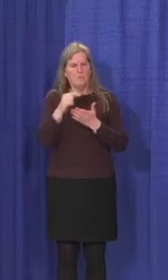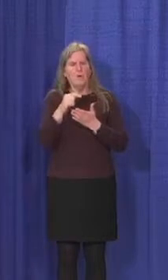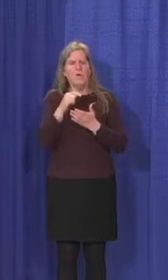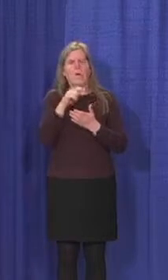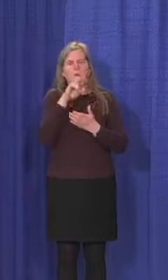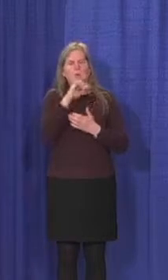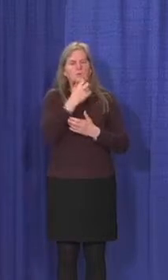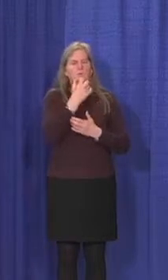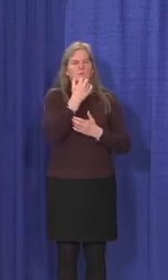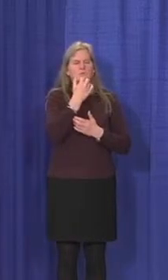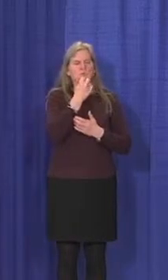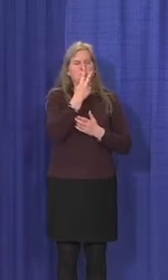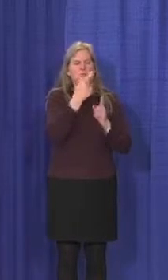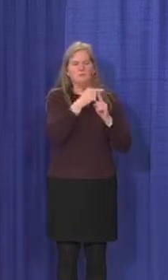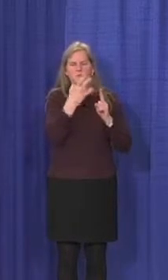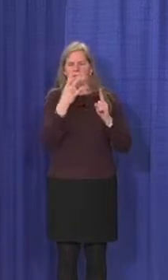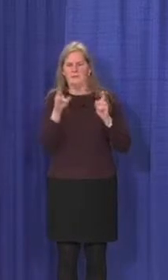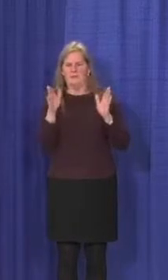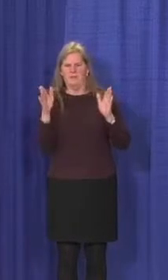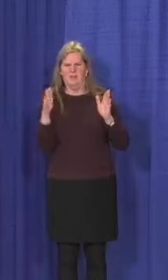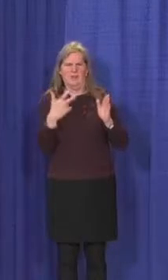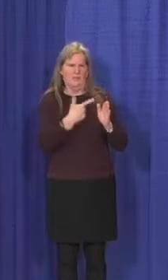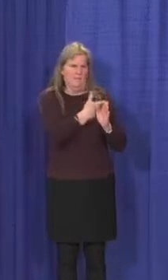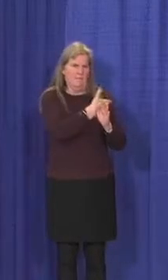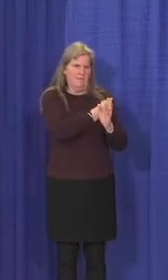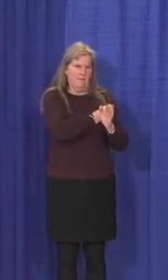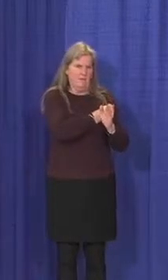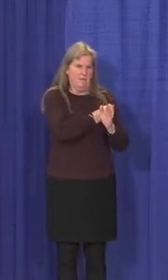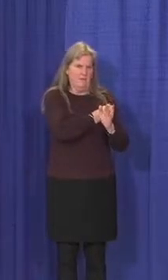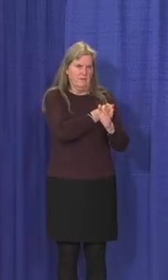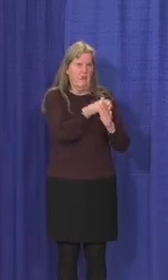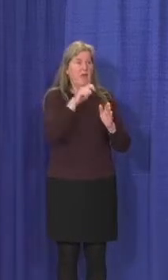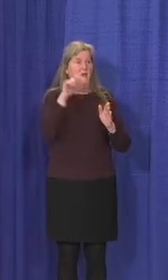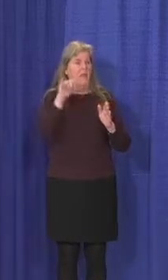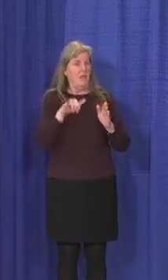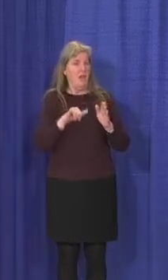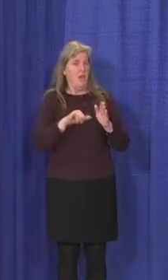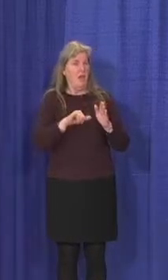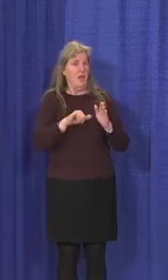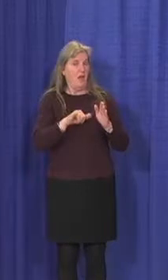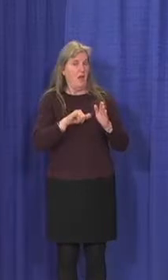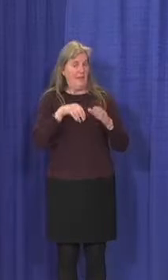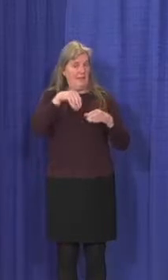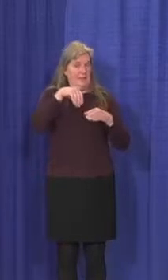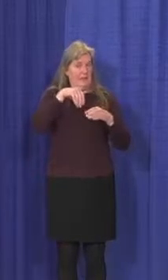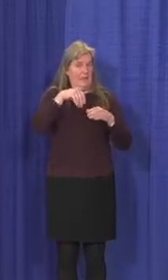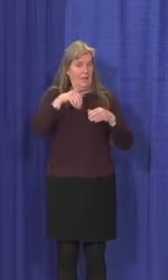and they'd like to know if this vaccination campaign will take